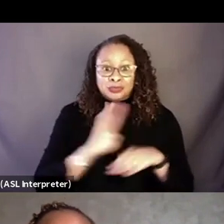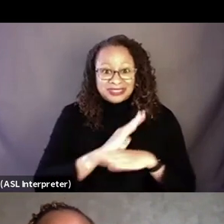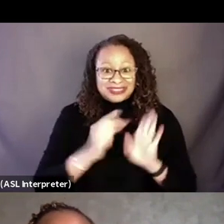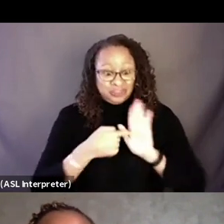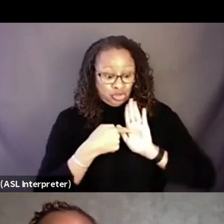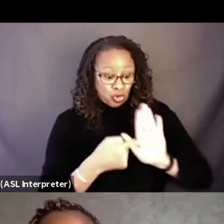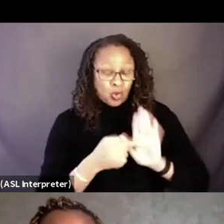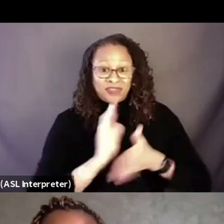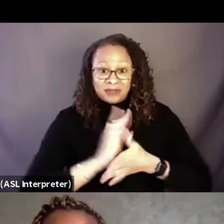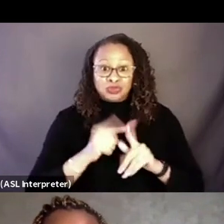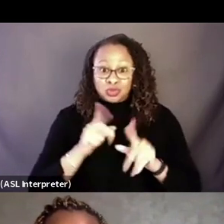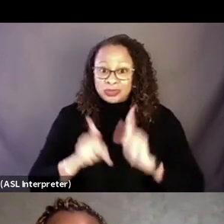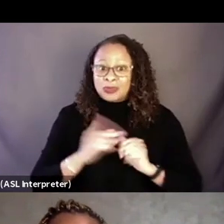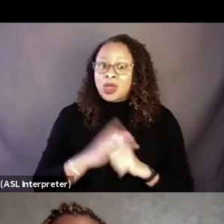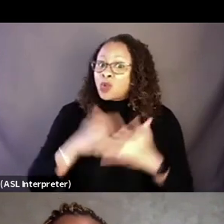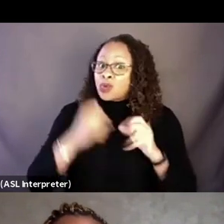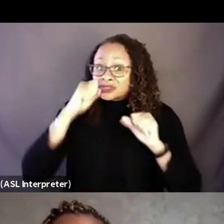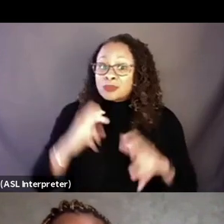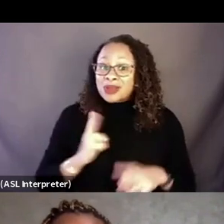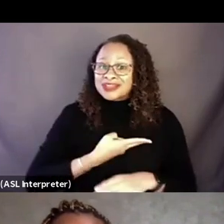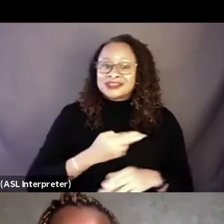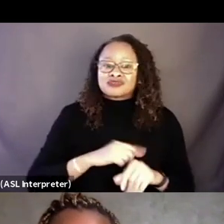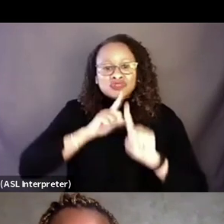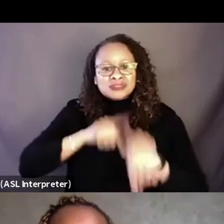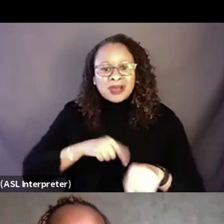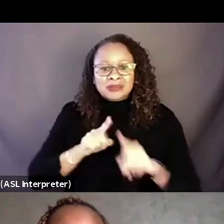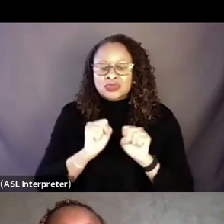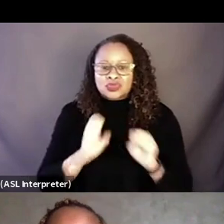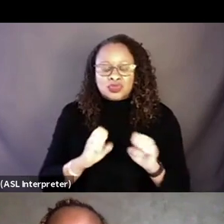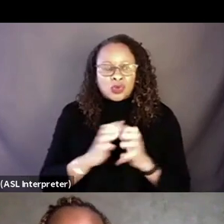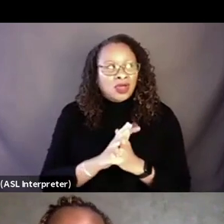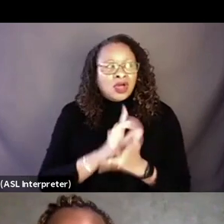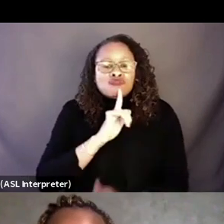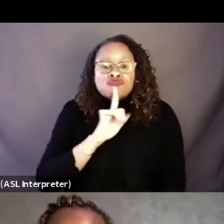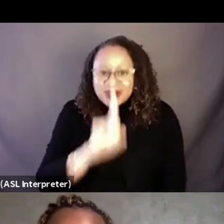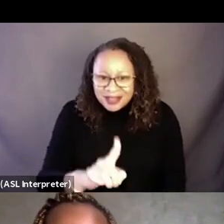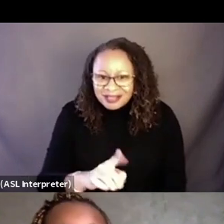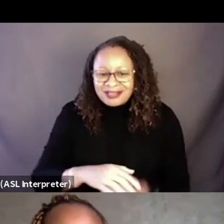And I think what surprised us was the response was so visceral and from the most unlikeliest people